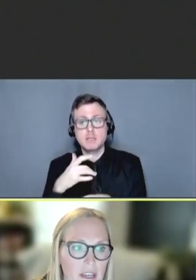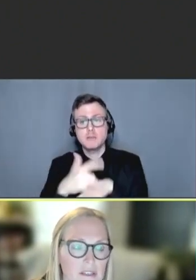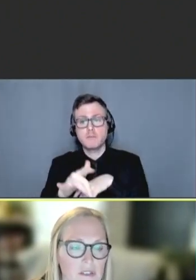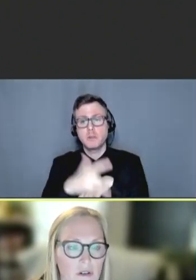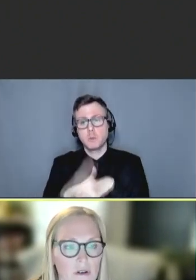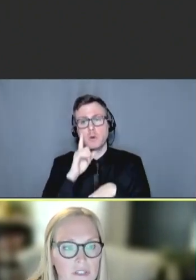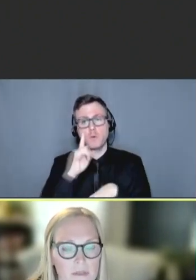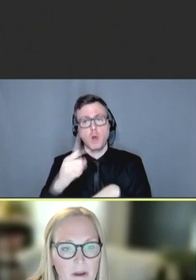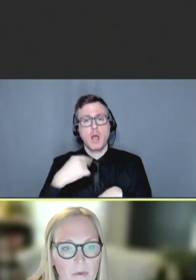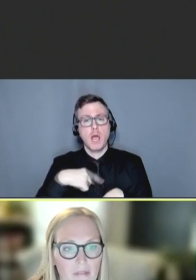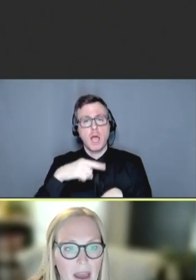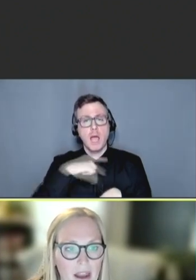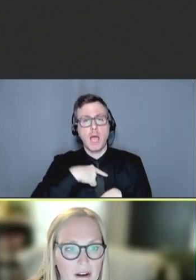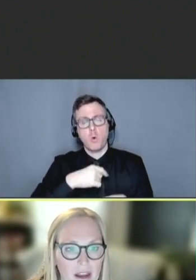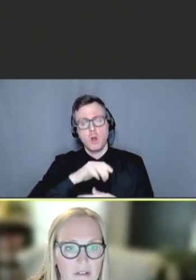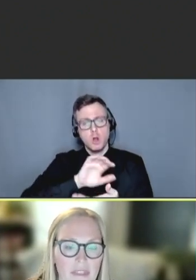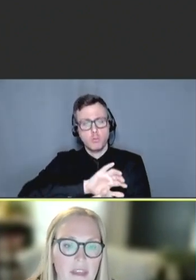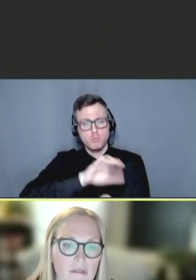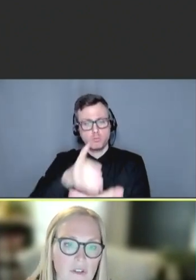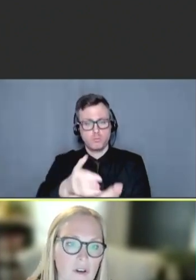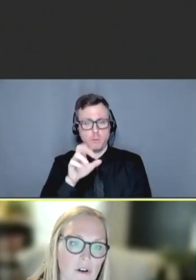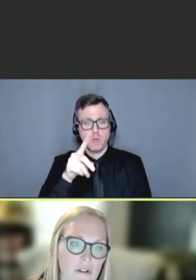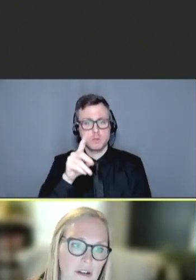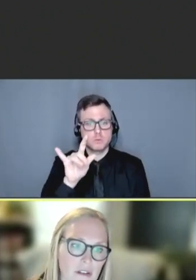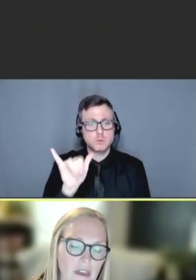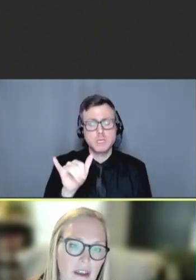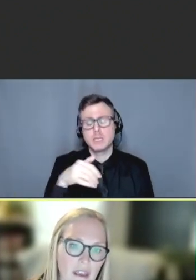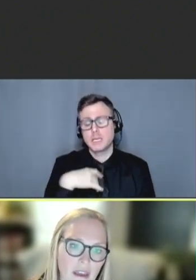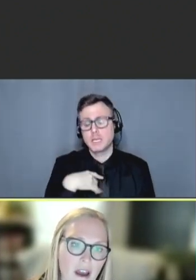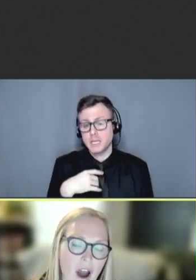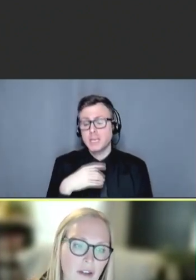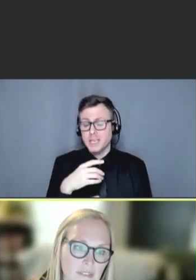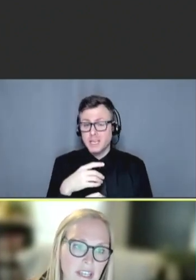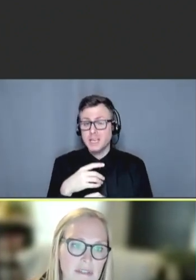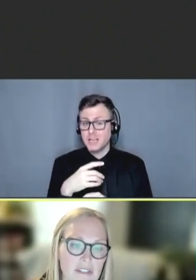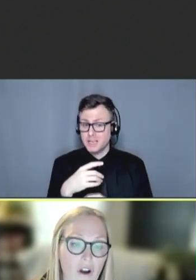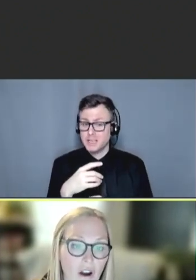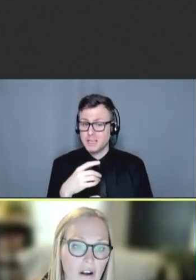So, just by way of background, I think it was noted earlier that oftentimes, it's hard